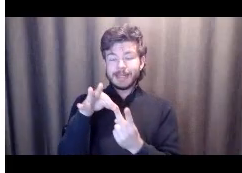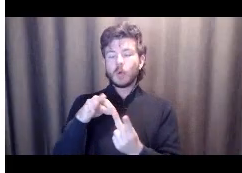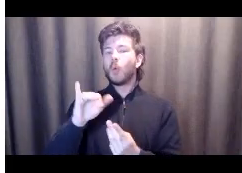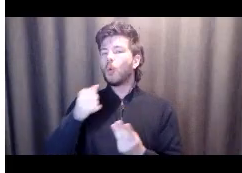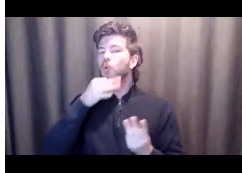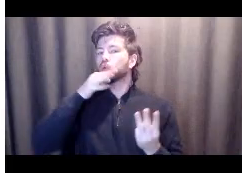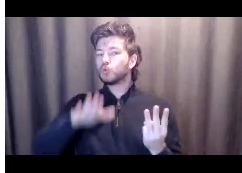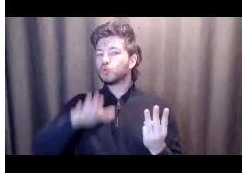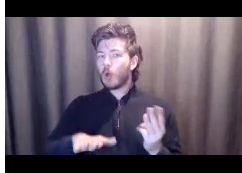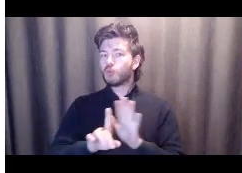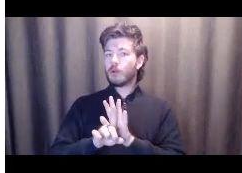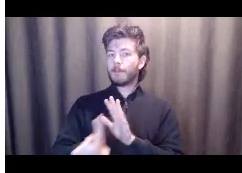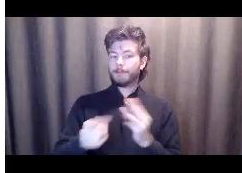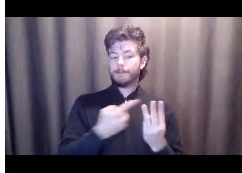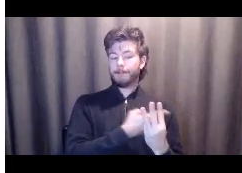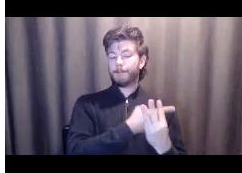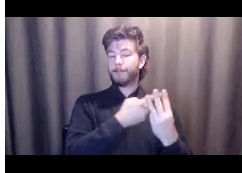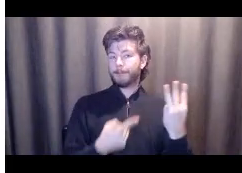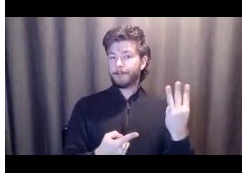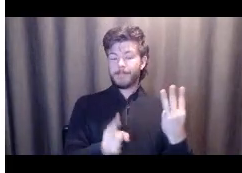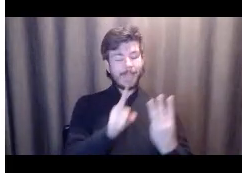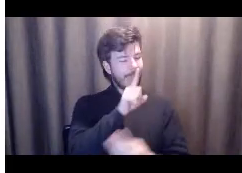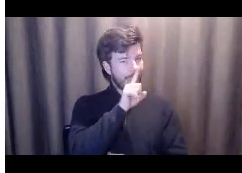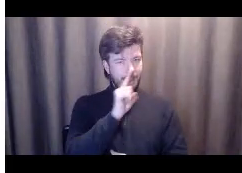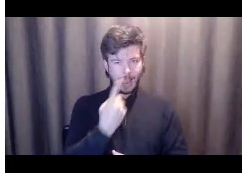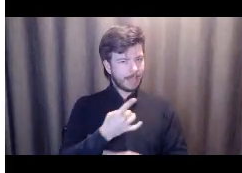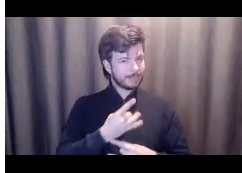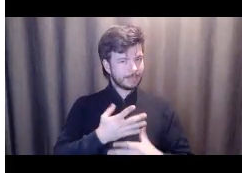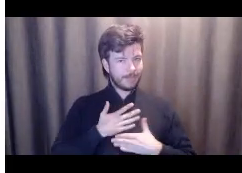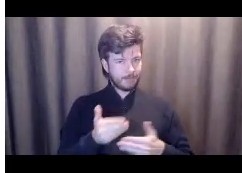manage funding if they are unlikely to spend funds